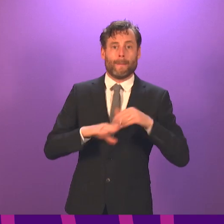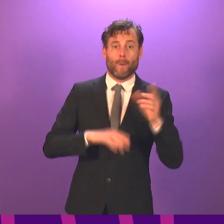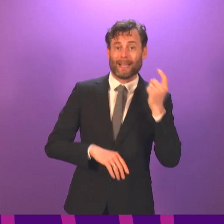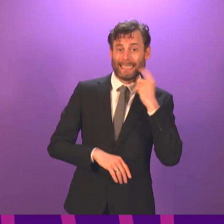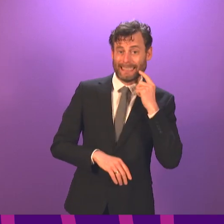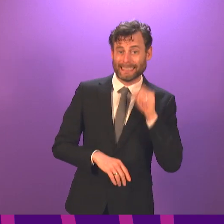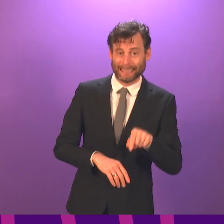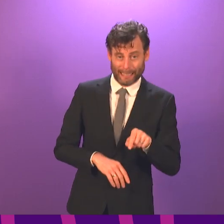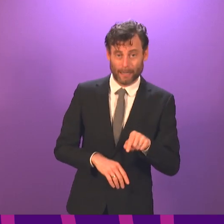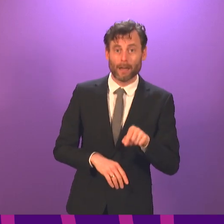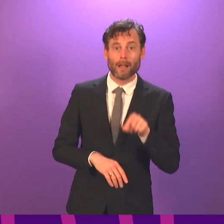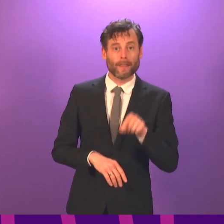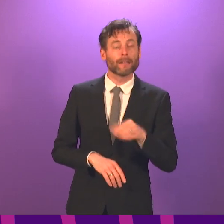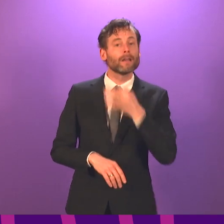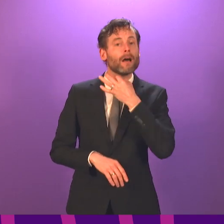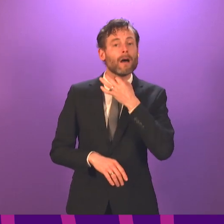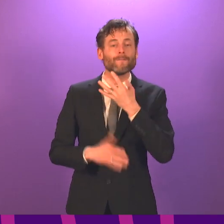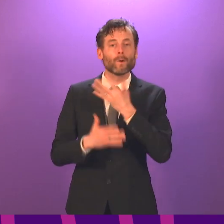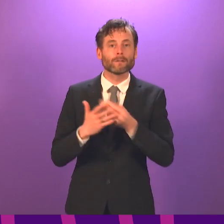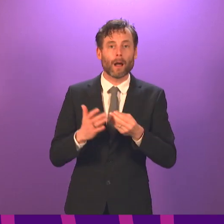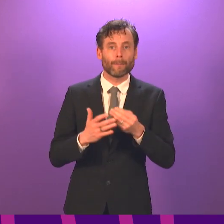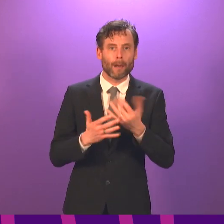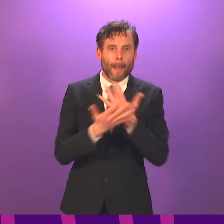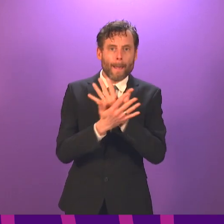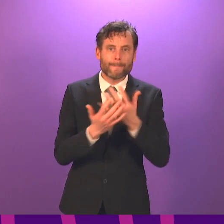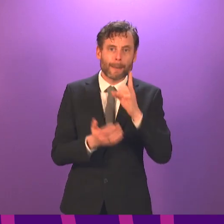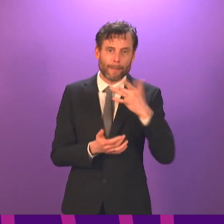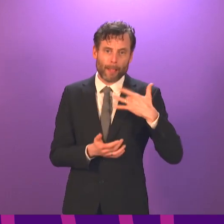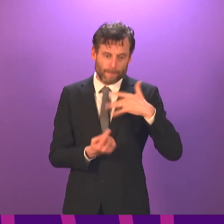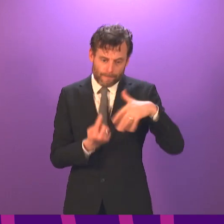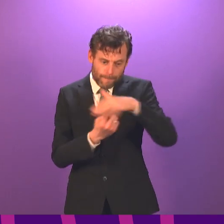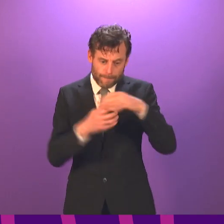spread, which has manifested itself in recent prison outbreaks.